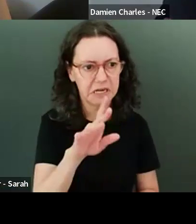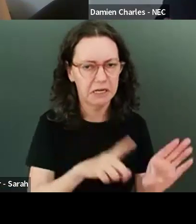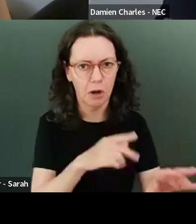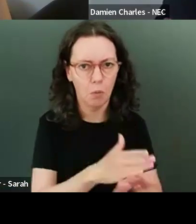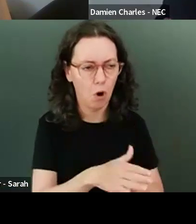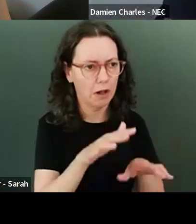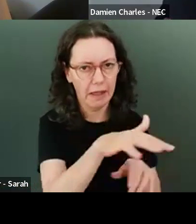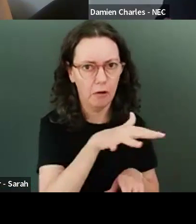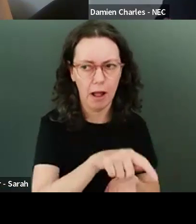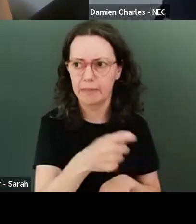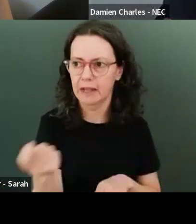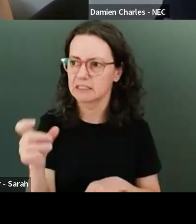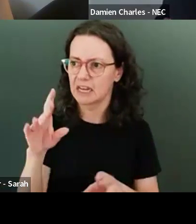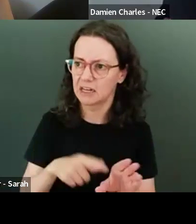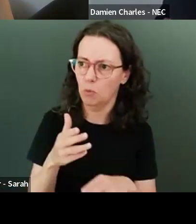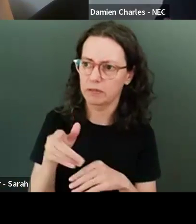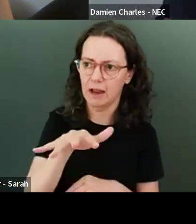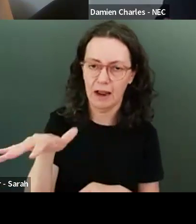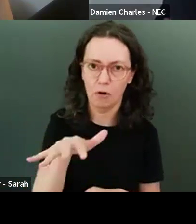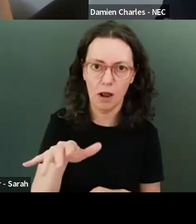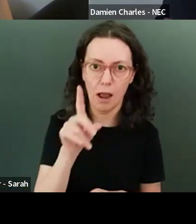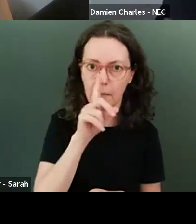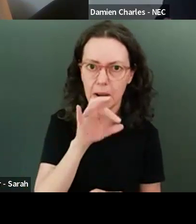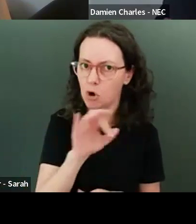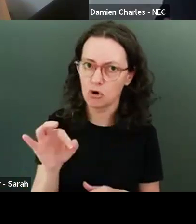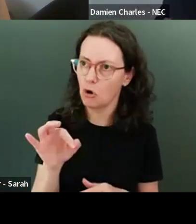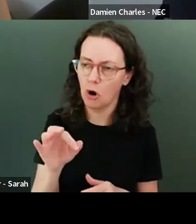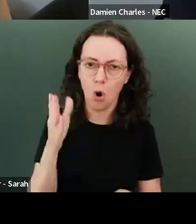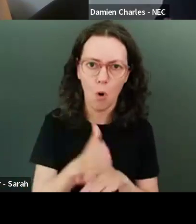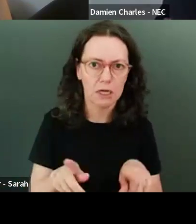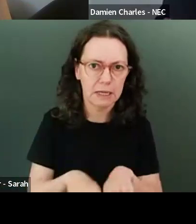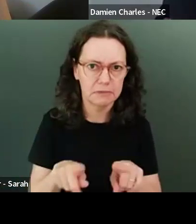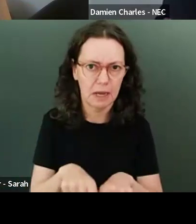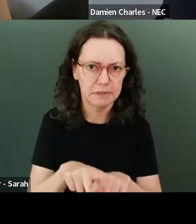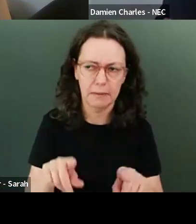path is not really very